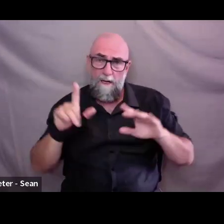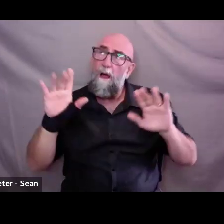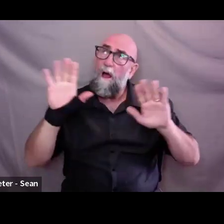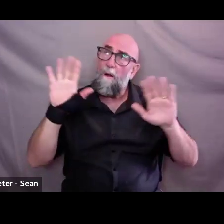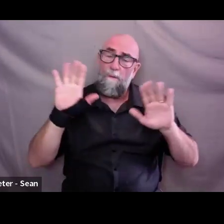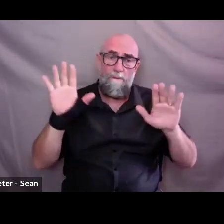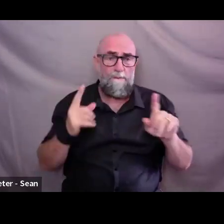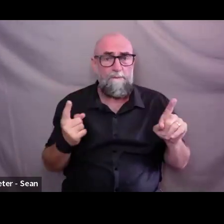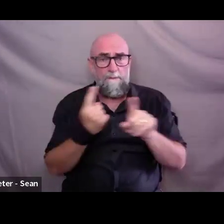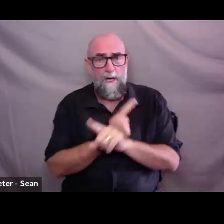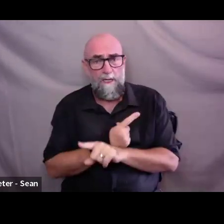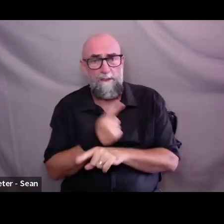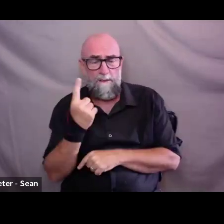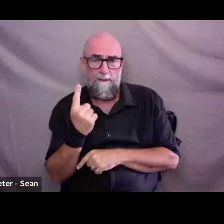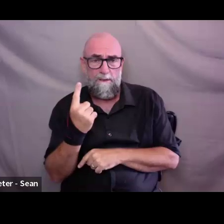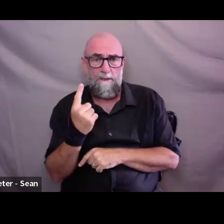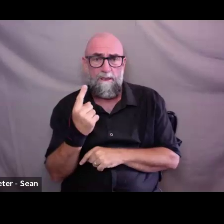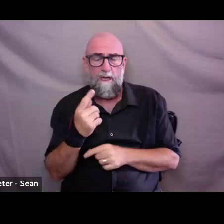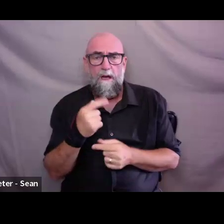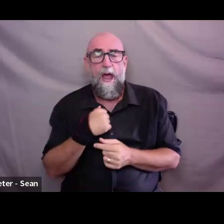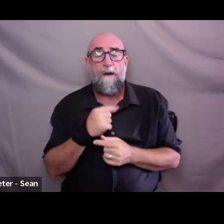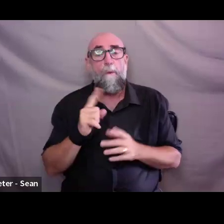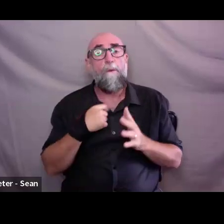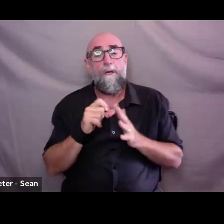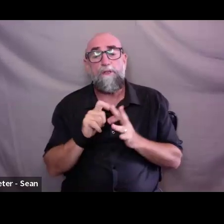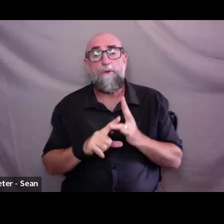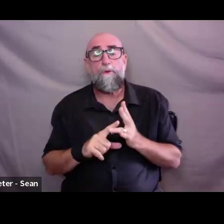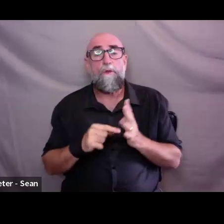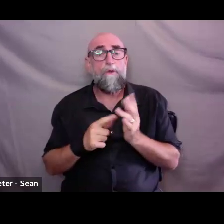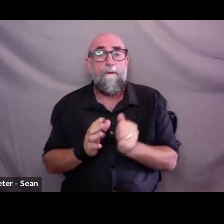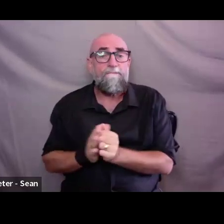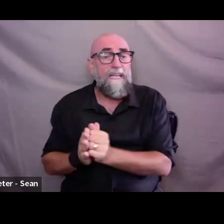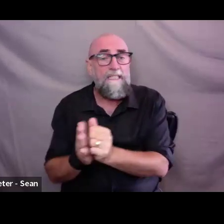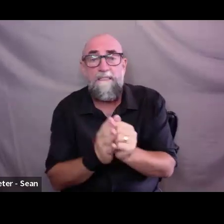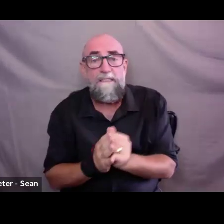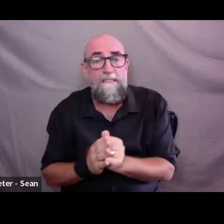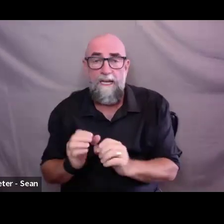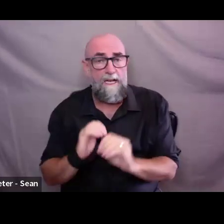we inherited the body systems that were imported and